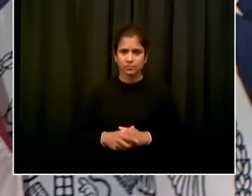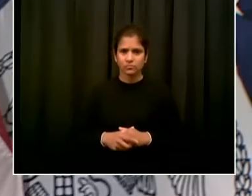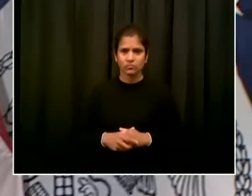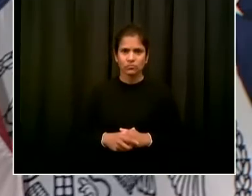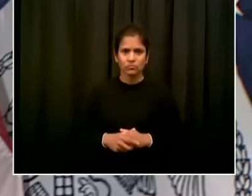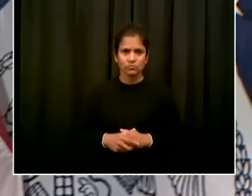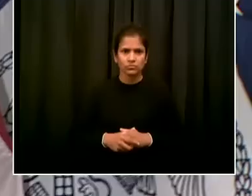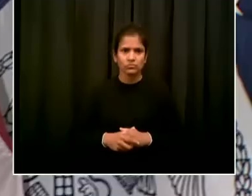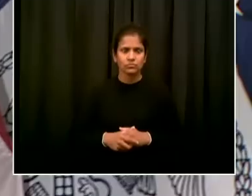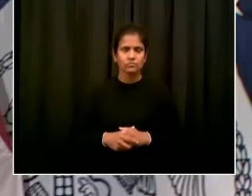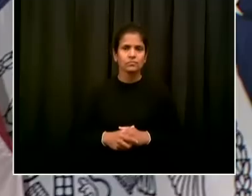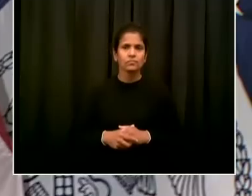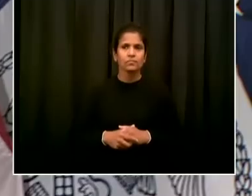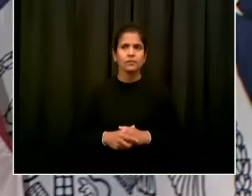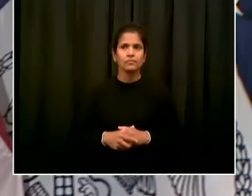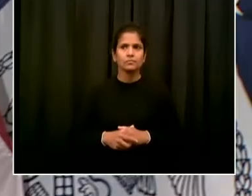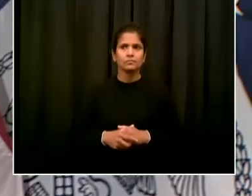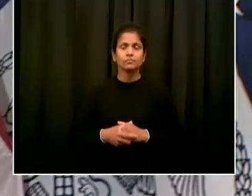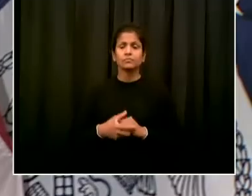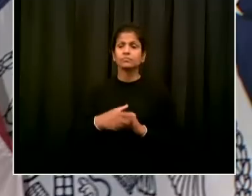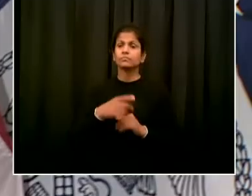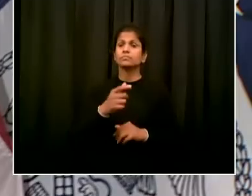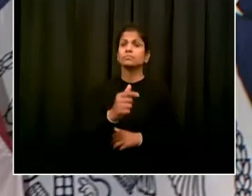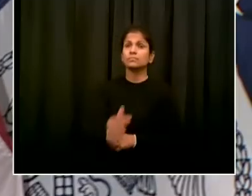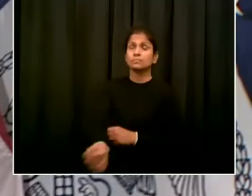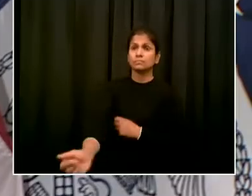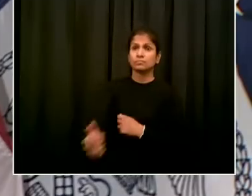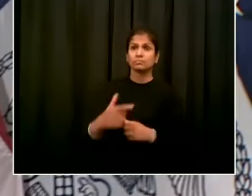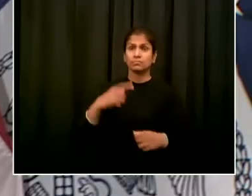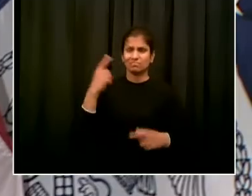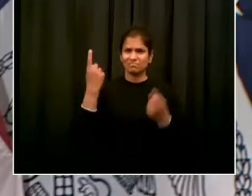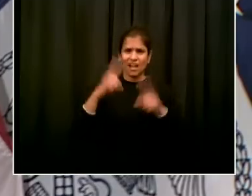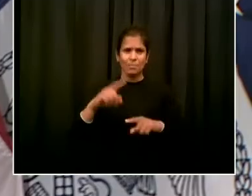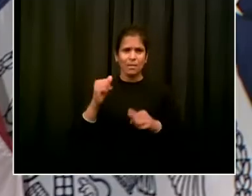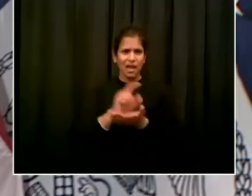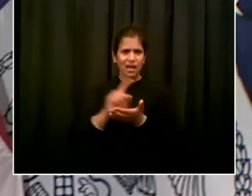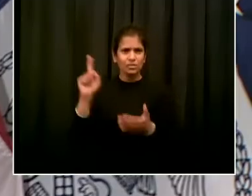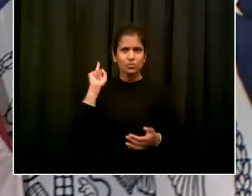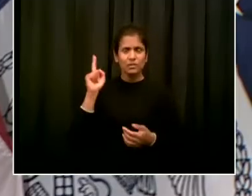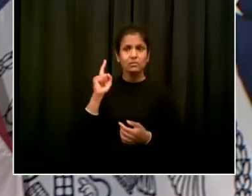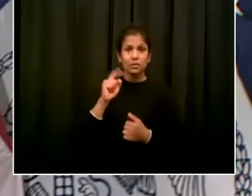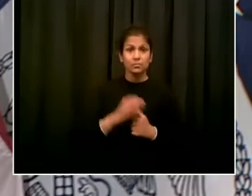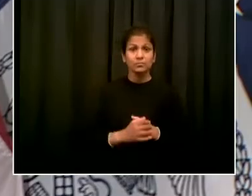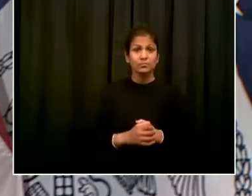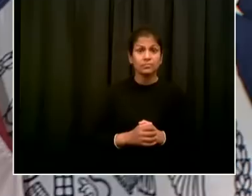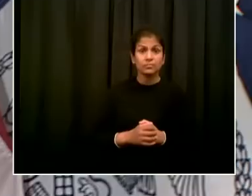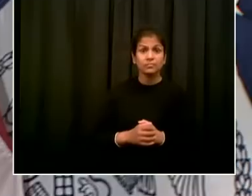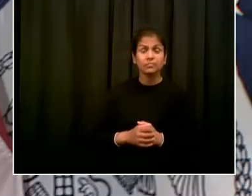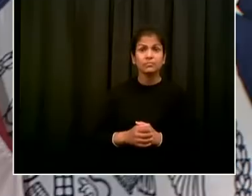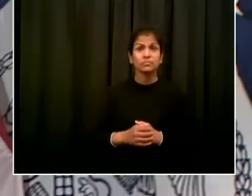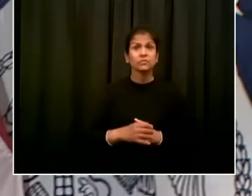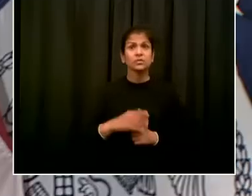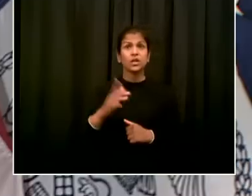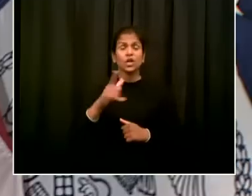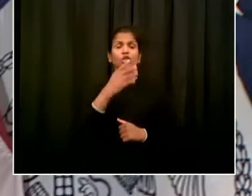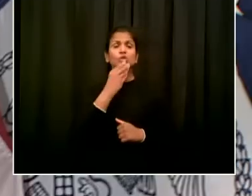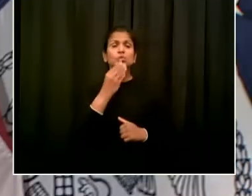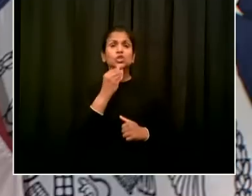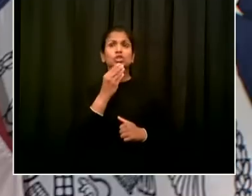DOES MAKE GATHERINGS WII LL